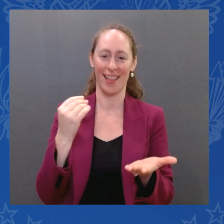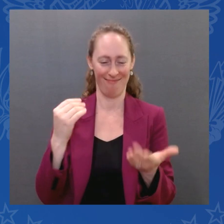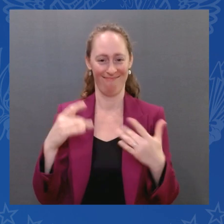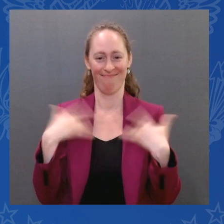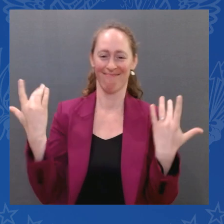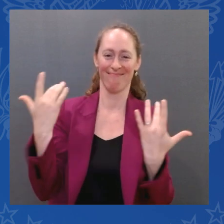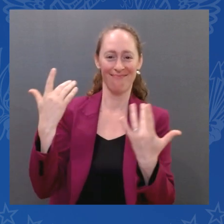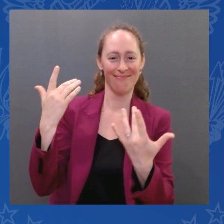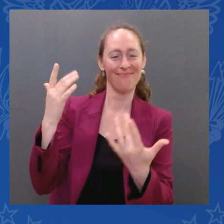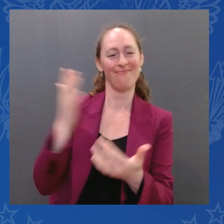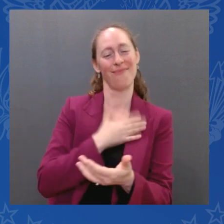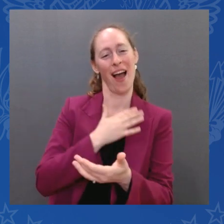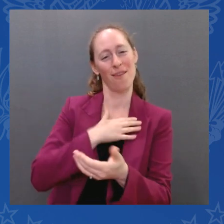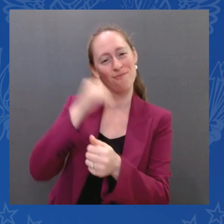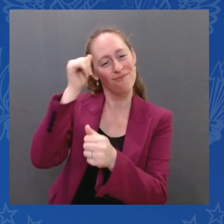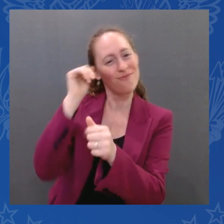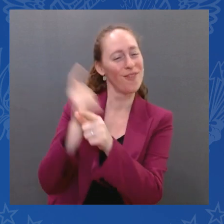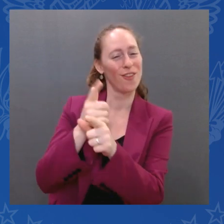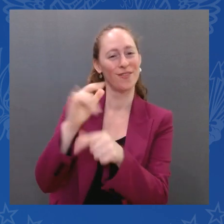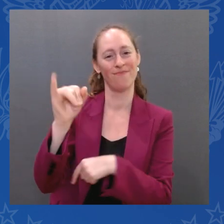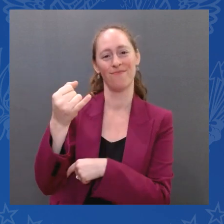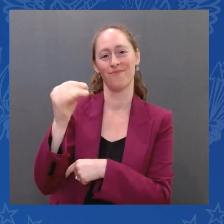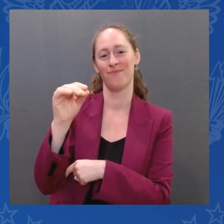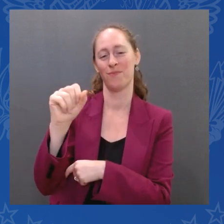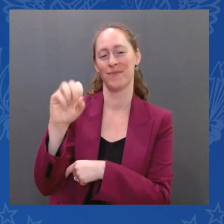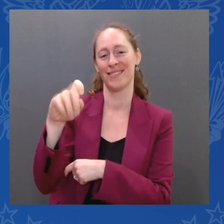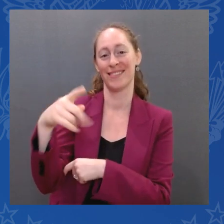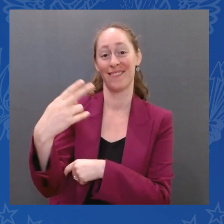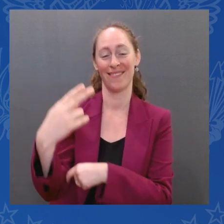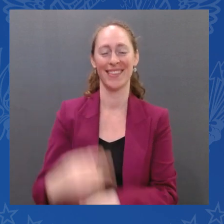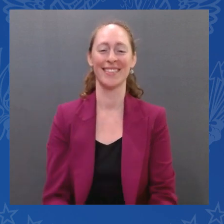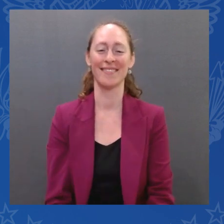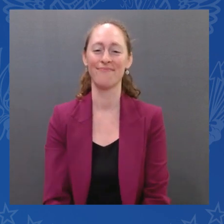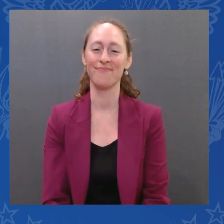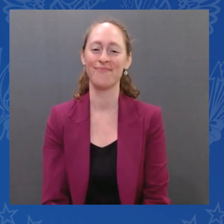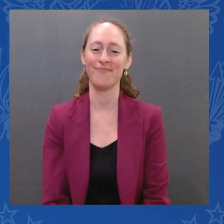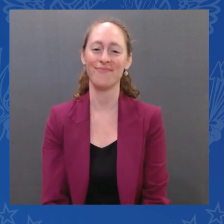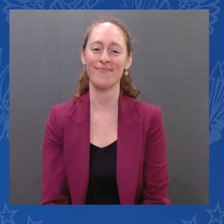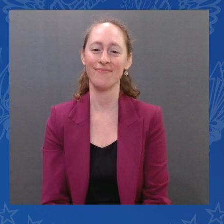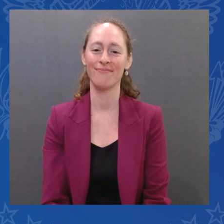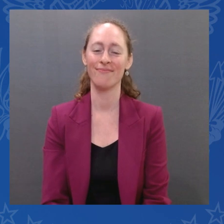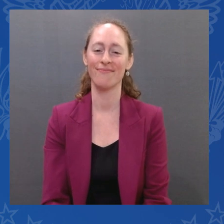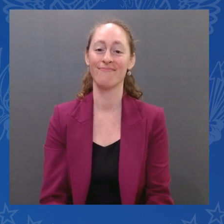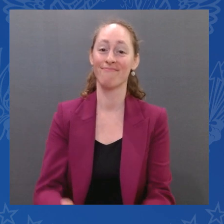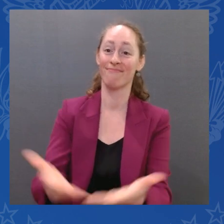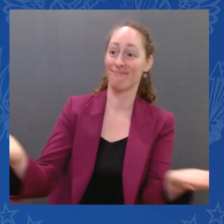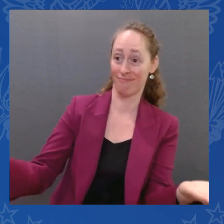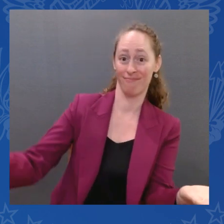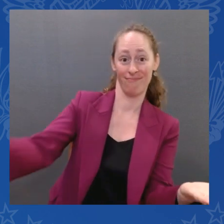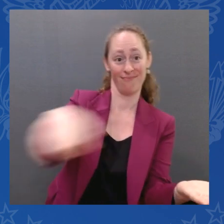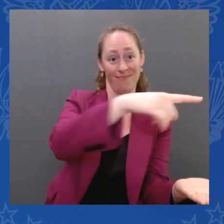The people of Israel welcome you to the Holy Land with open arms and joyous hearts.